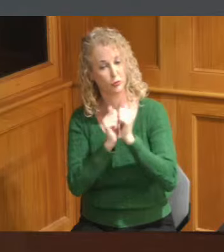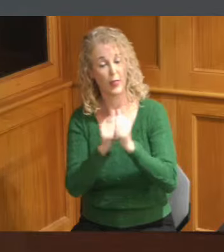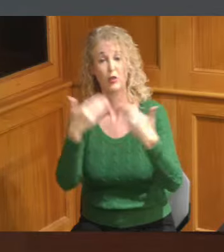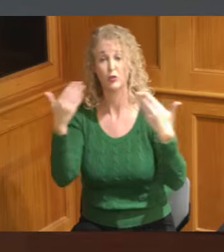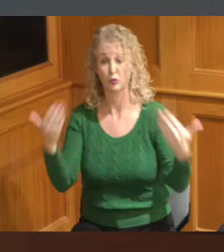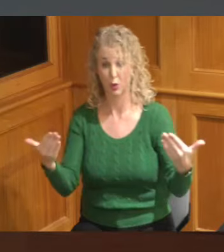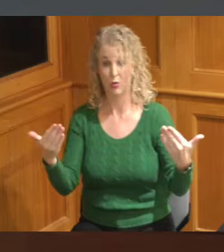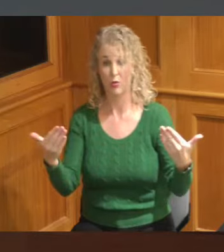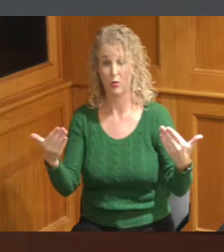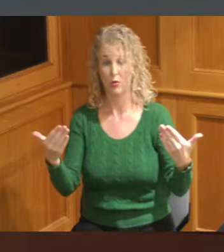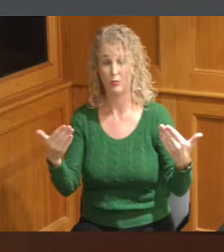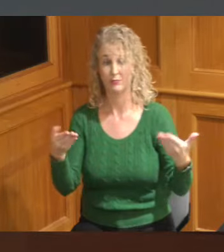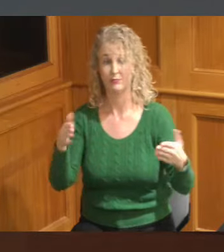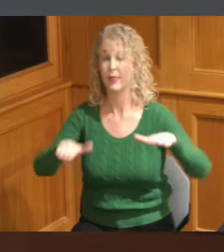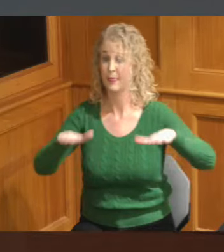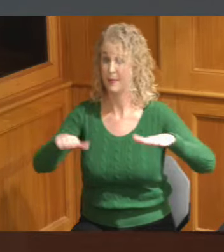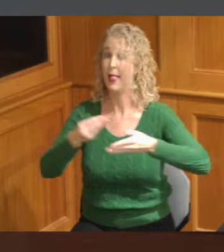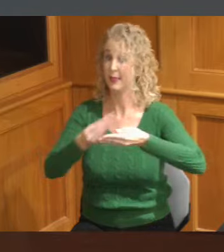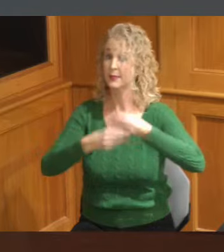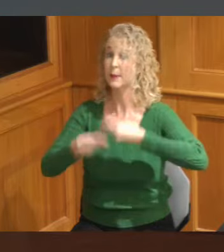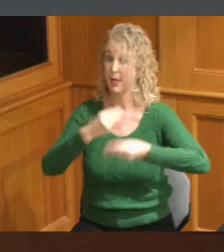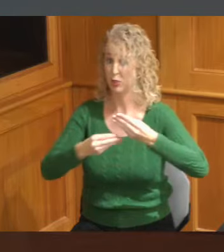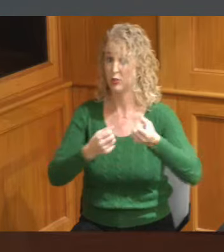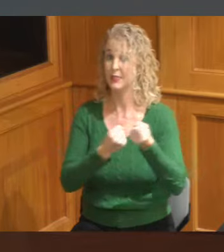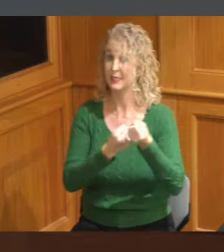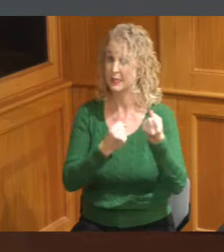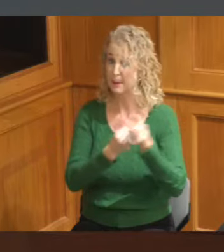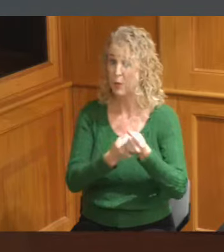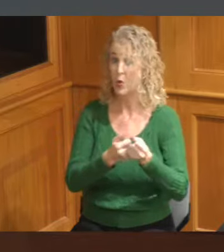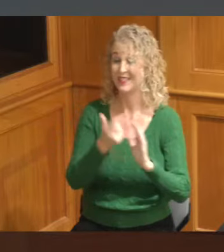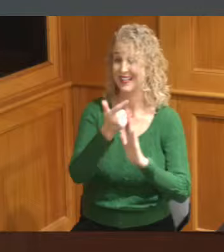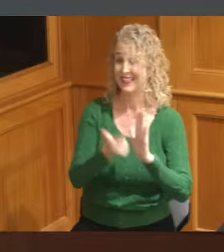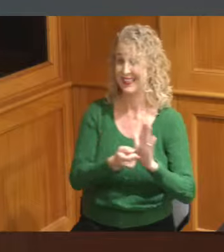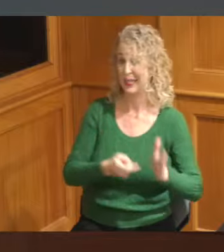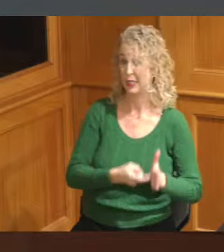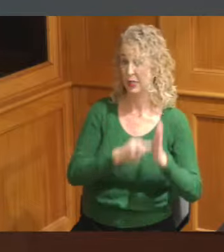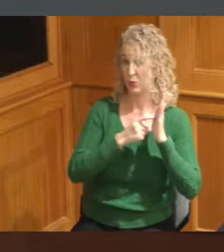Commissioners, we have a balanced budget, one that supports the mandated functions of the county,